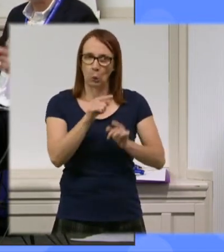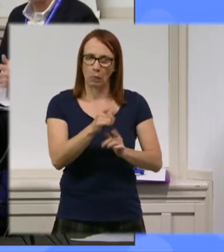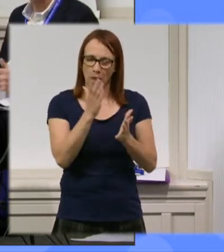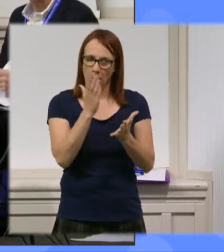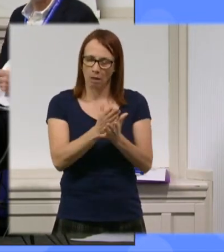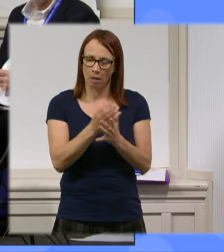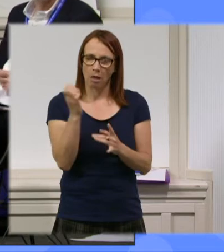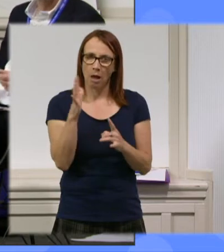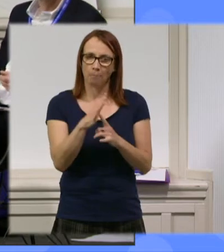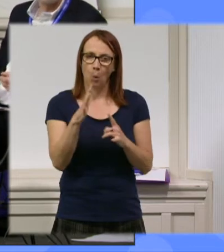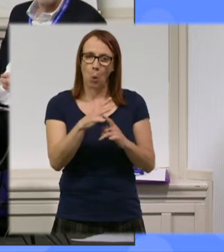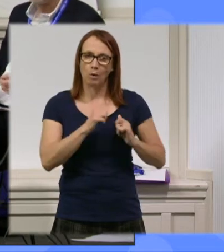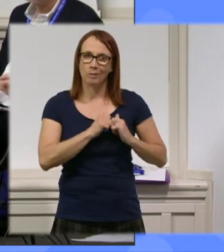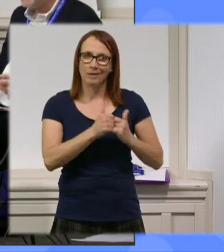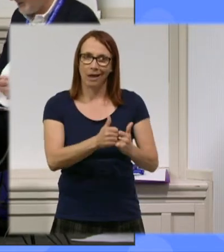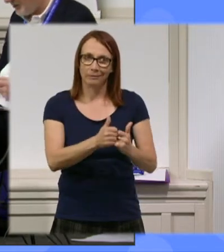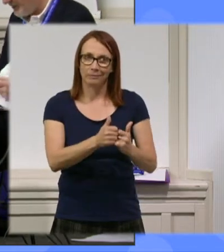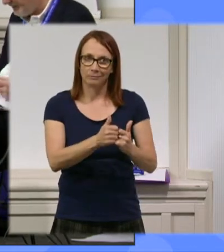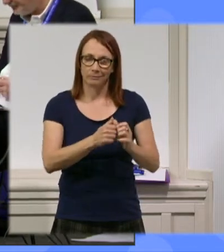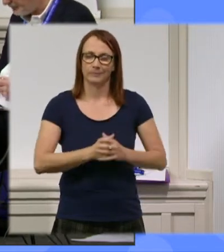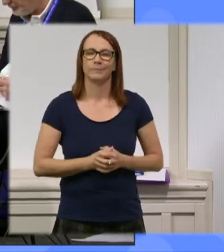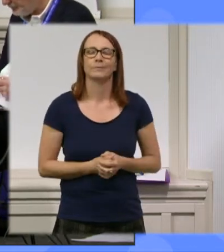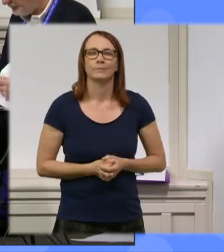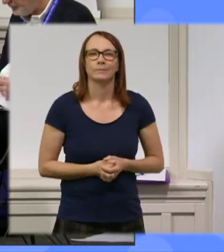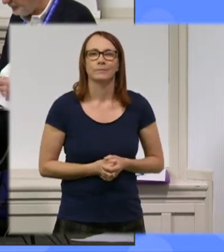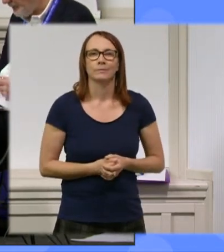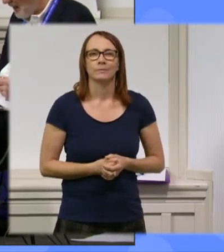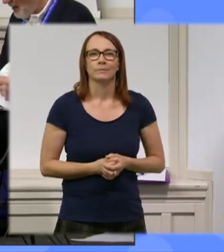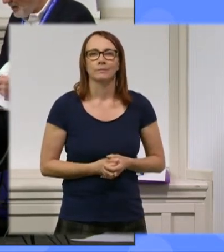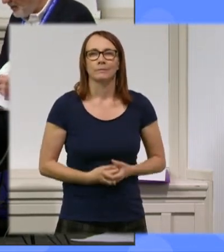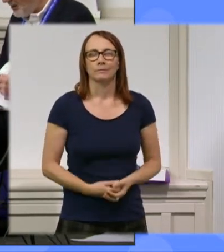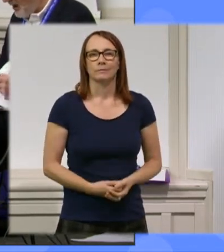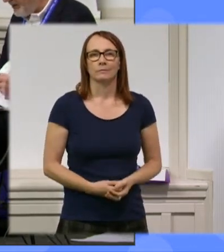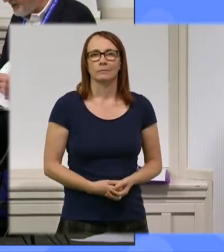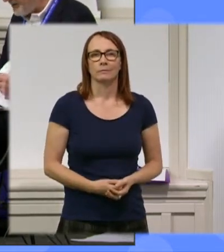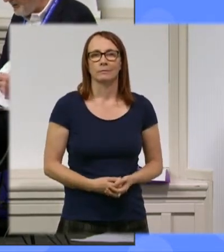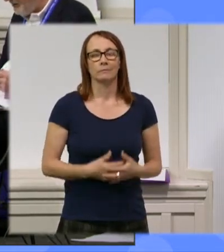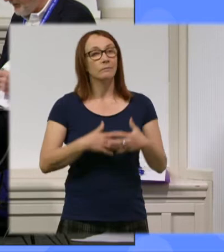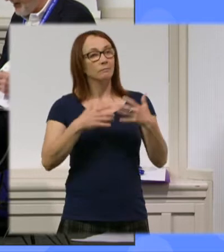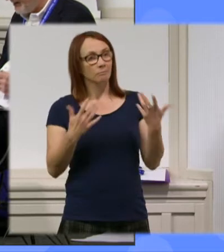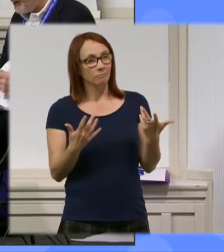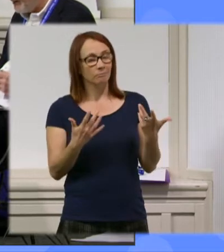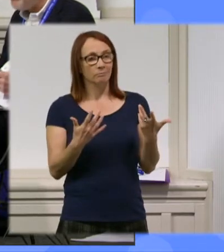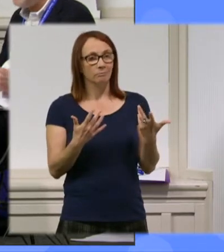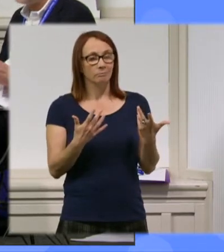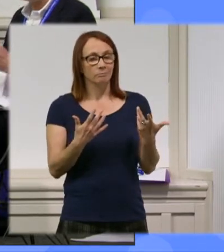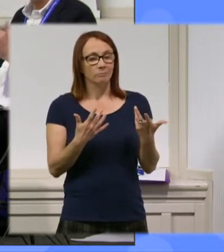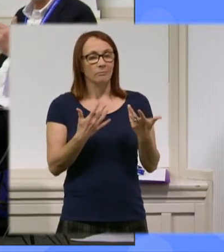heart even of this morning's discussions so having said all of that I think what